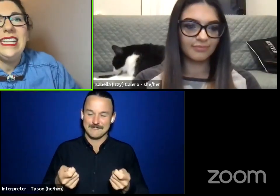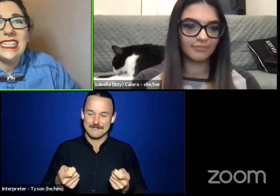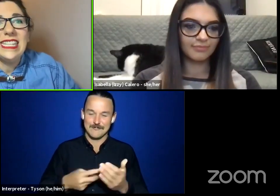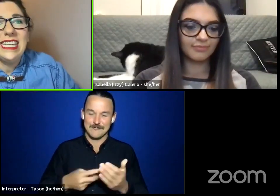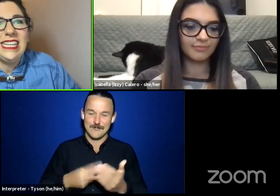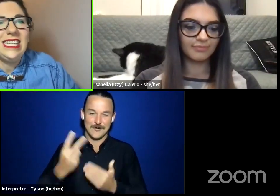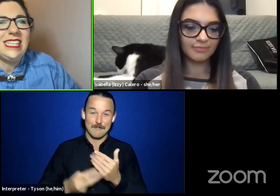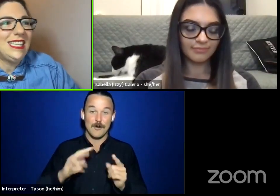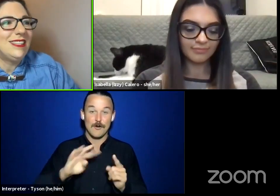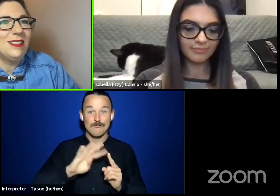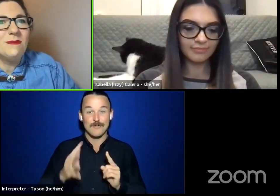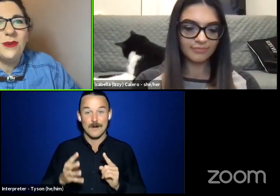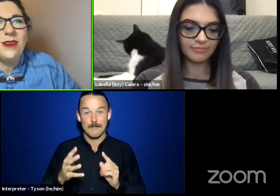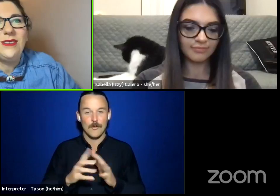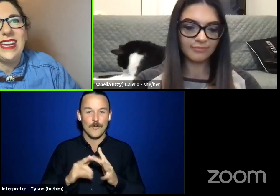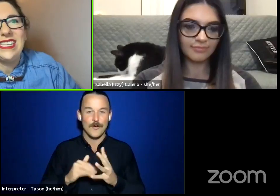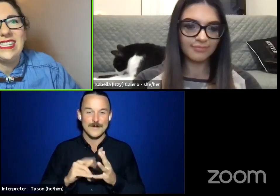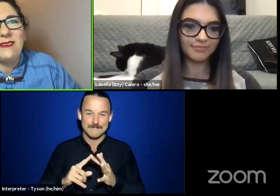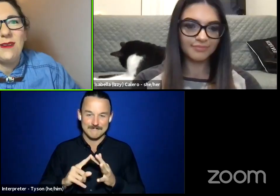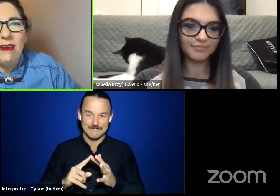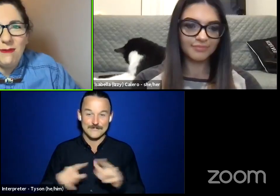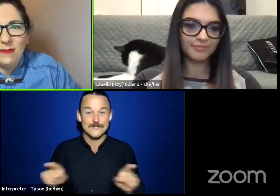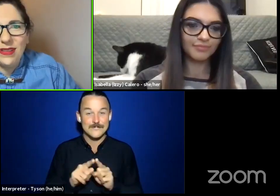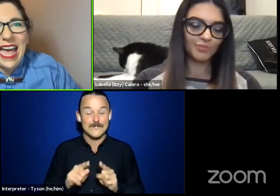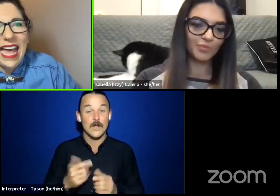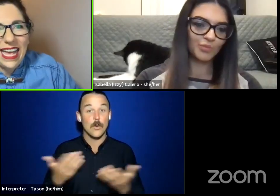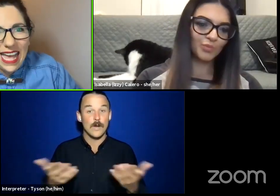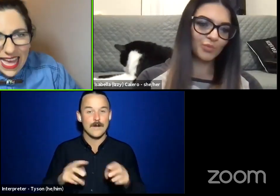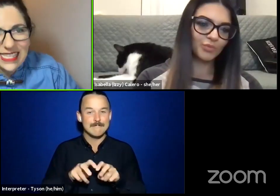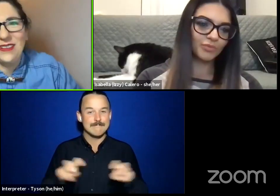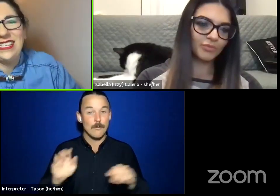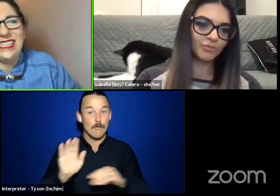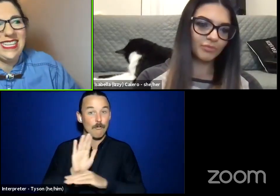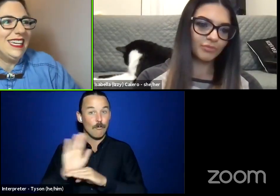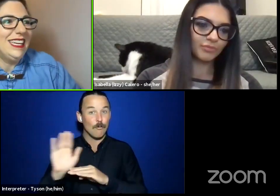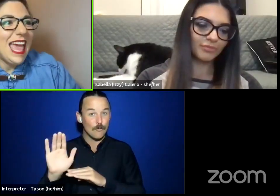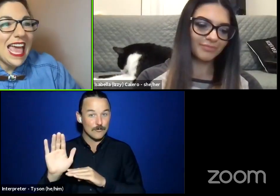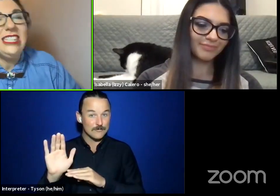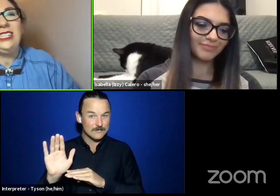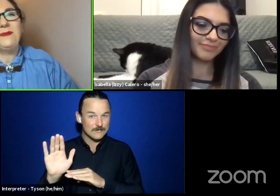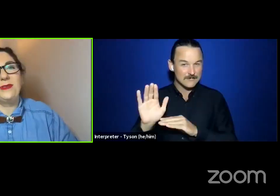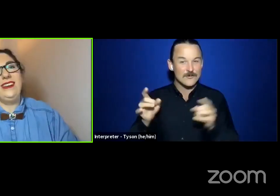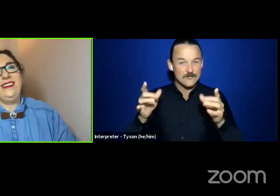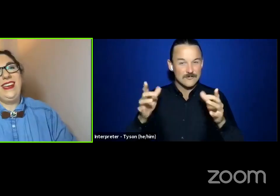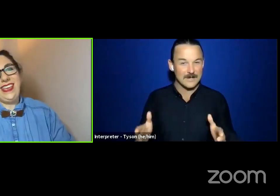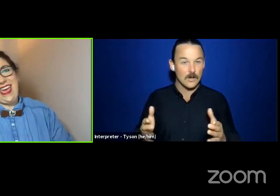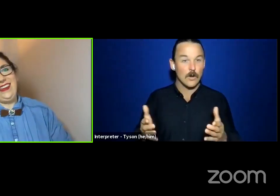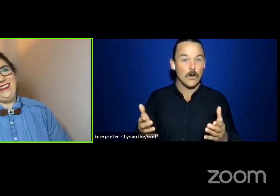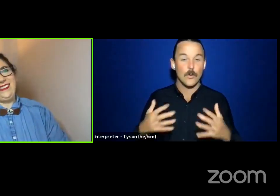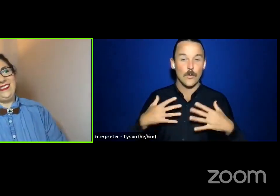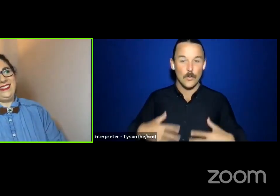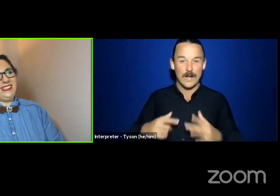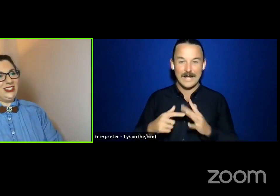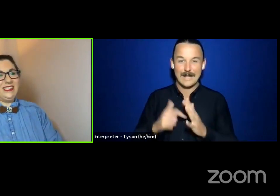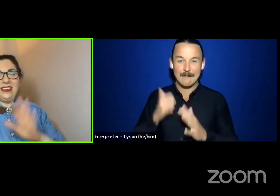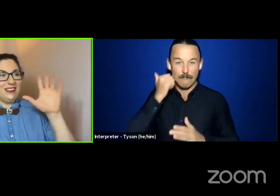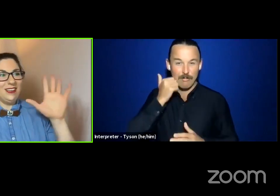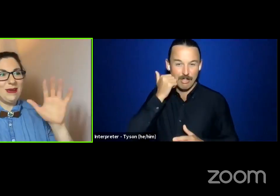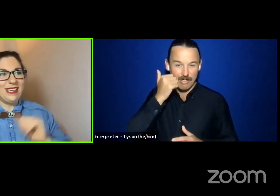rainbow employment provider program rainbow wise. Additionally, she sits on the board of directors at wear purple as board of directors at wear purple. As a volunteer.